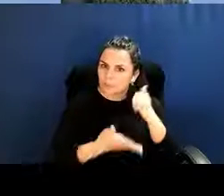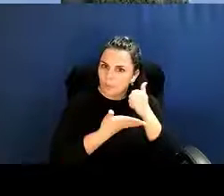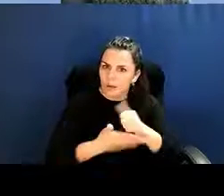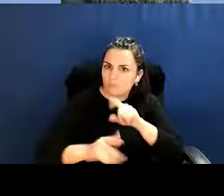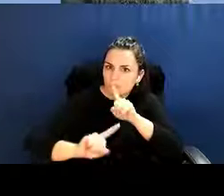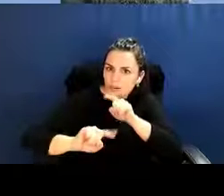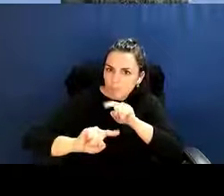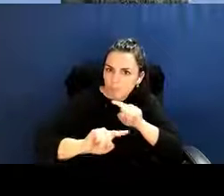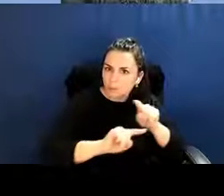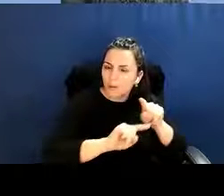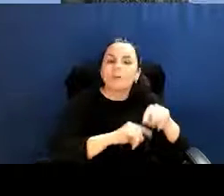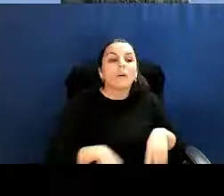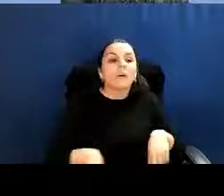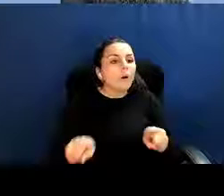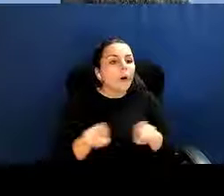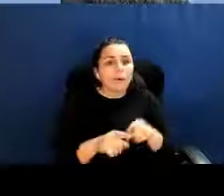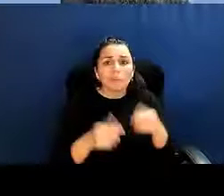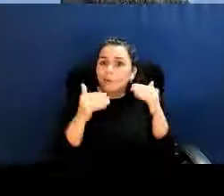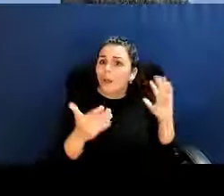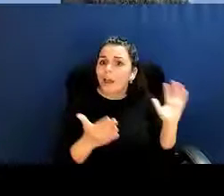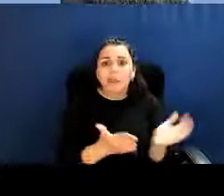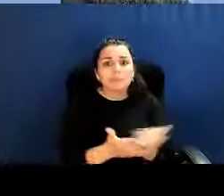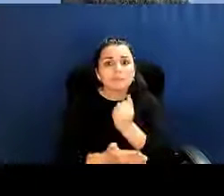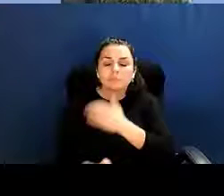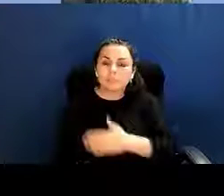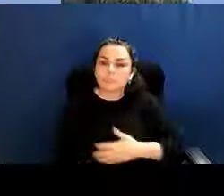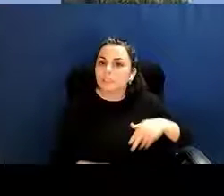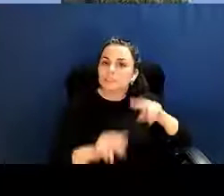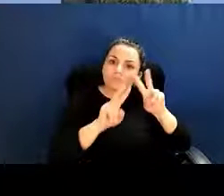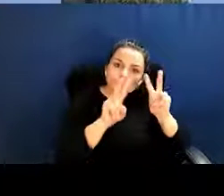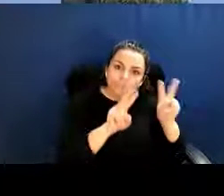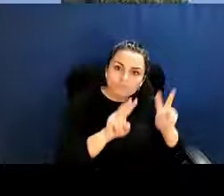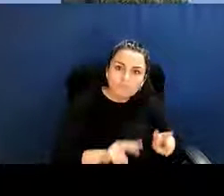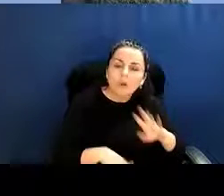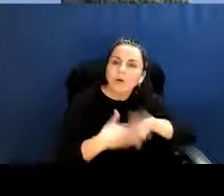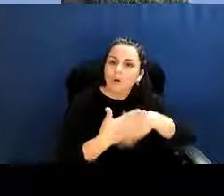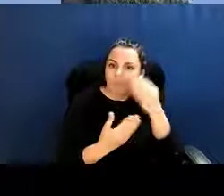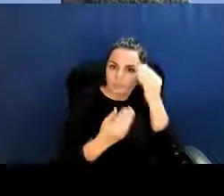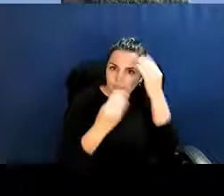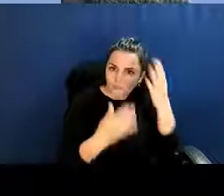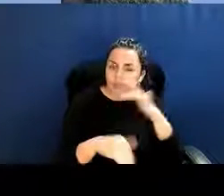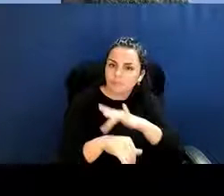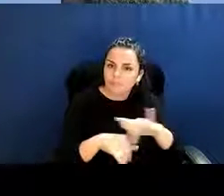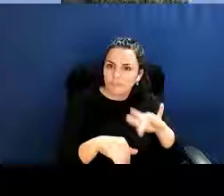go and have a look at the material information that are available on the OHRP website,